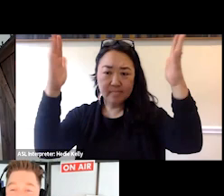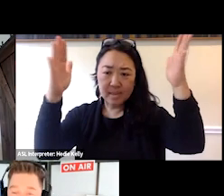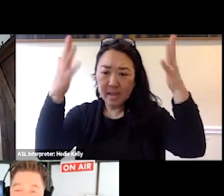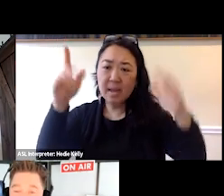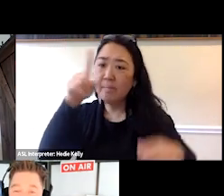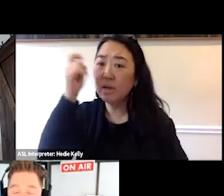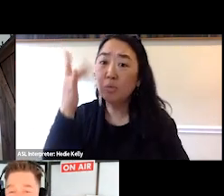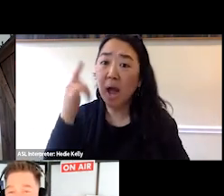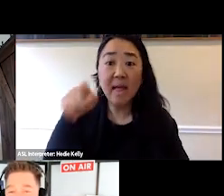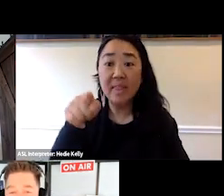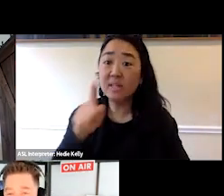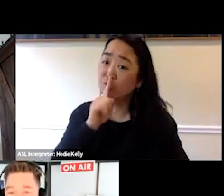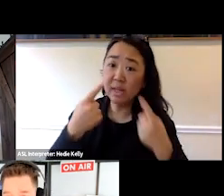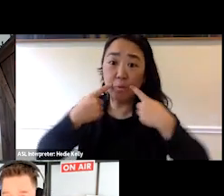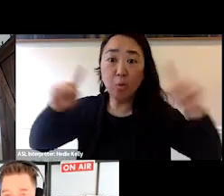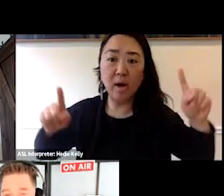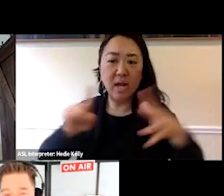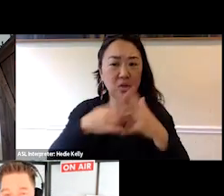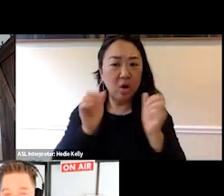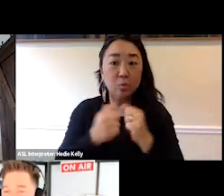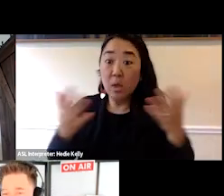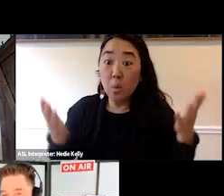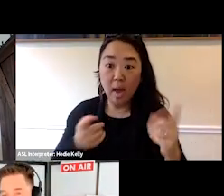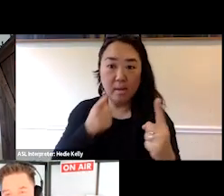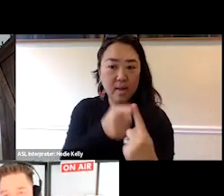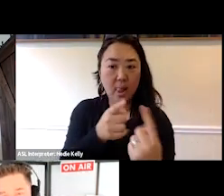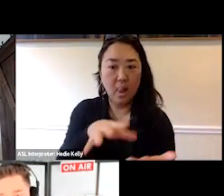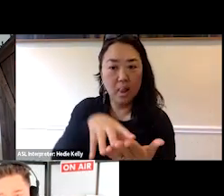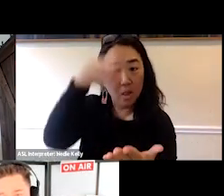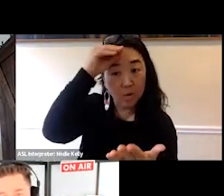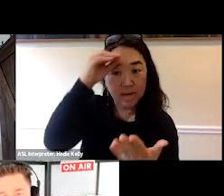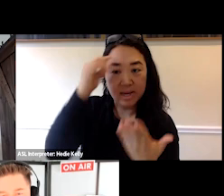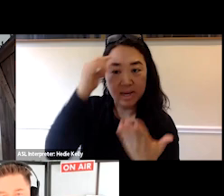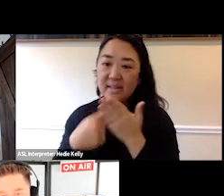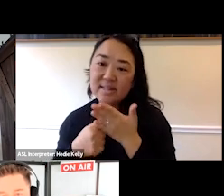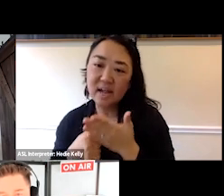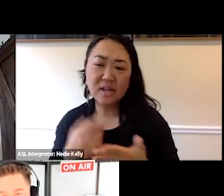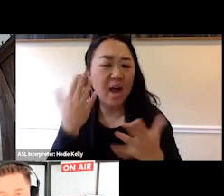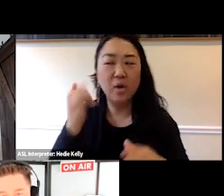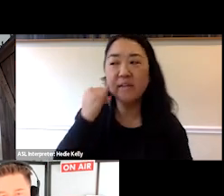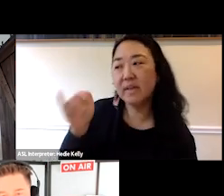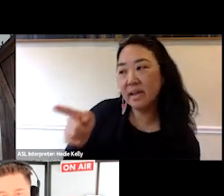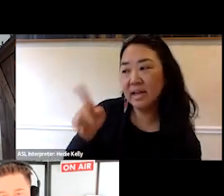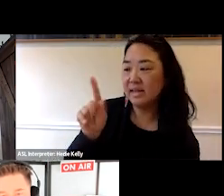It starts with learning and discussion. I don't know if you wanted to add anything to that, Katie.